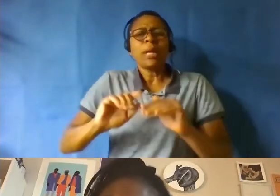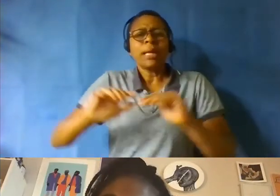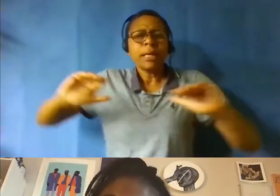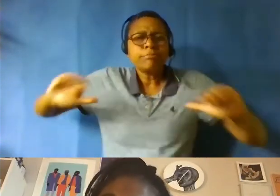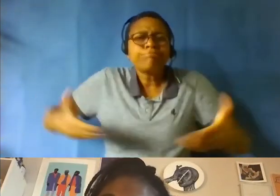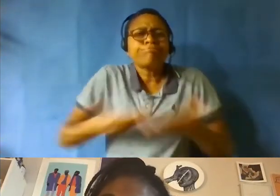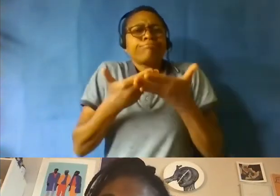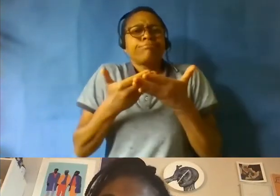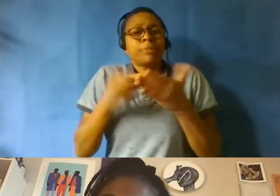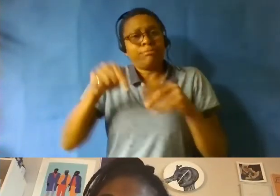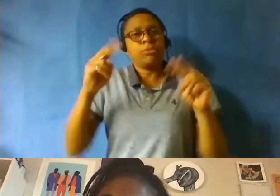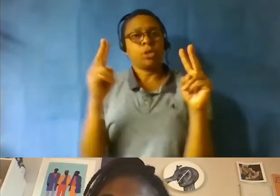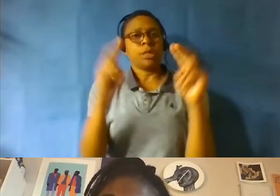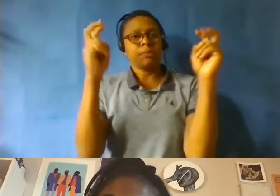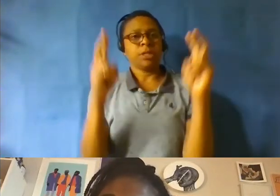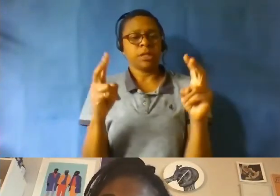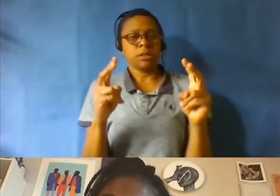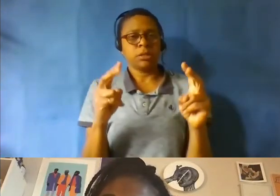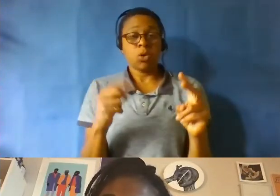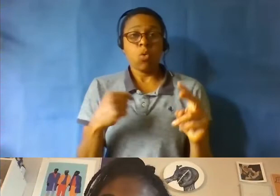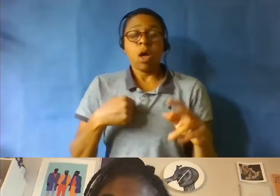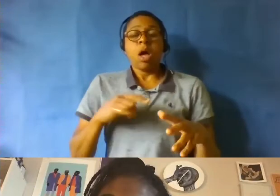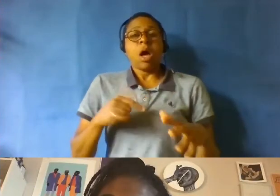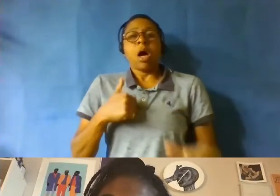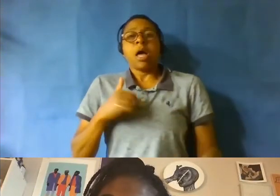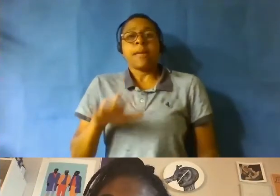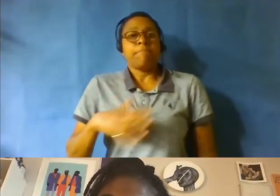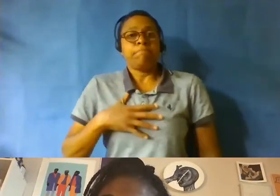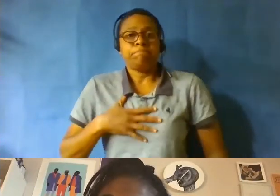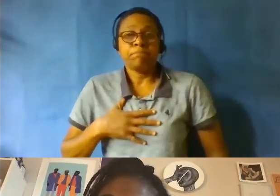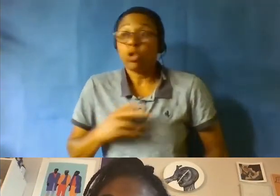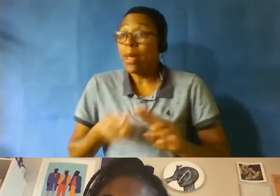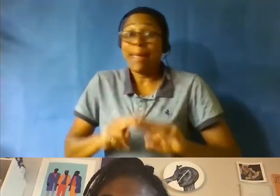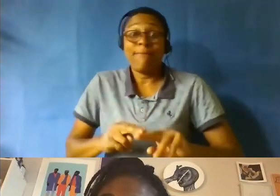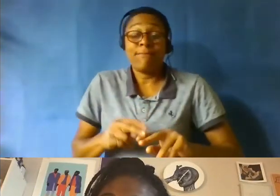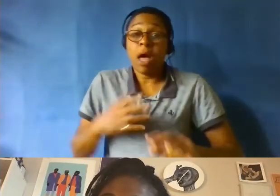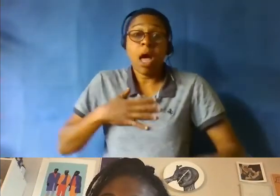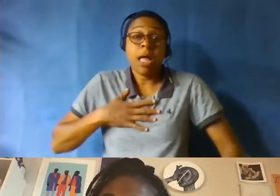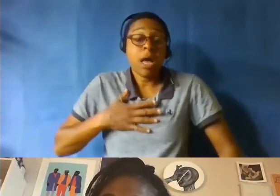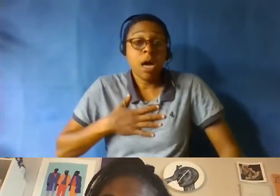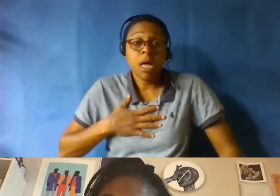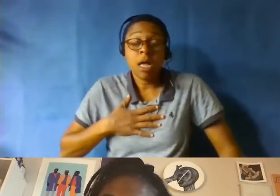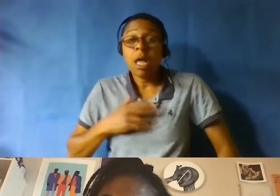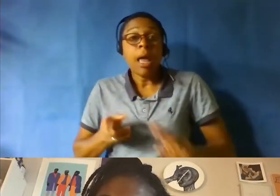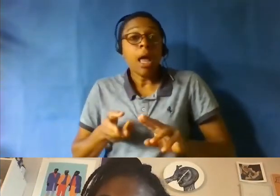I I mean if anyone I mean I can pass along like my details to anyone who